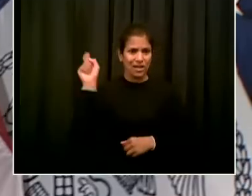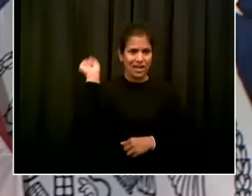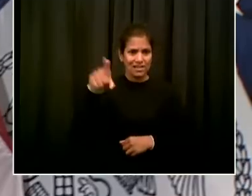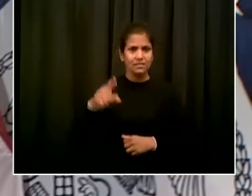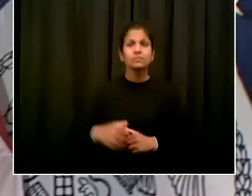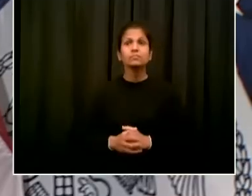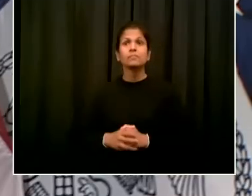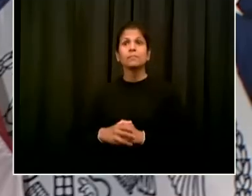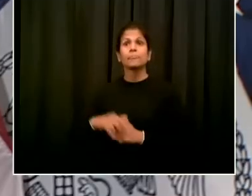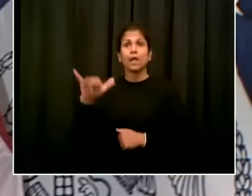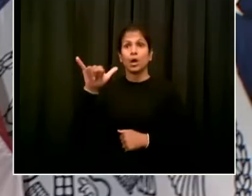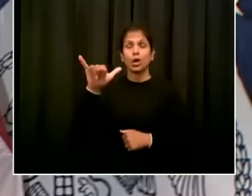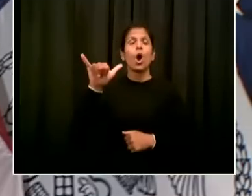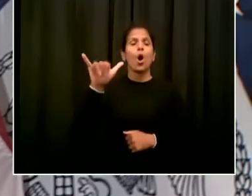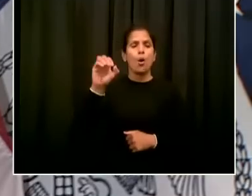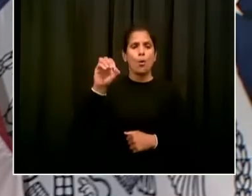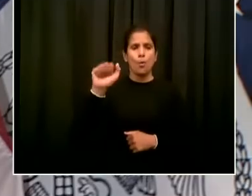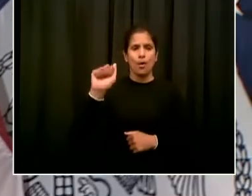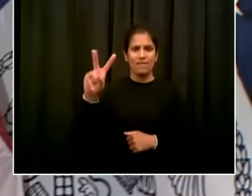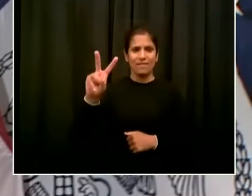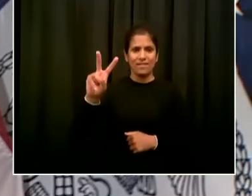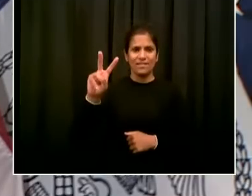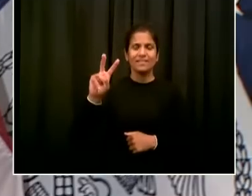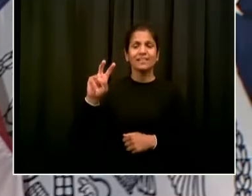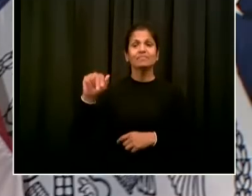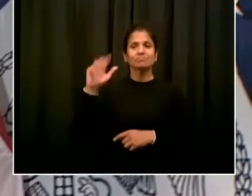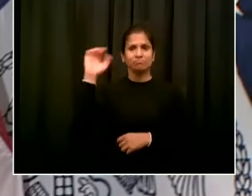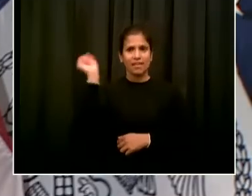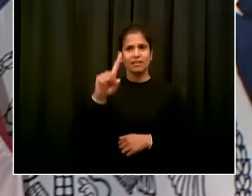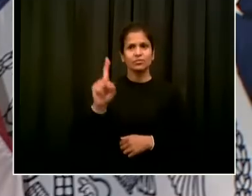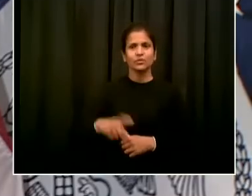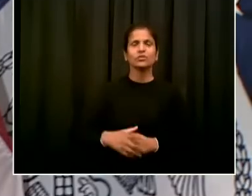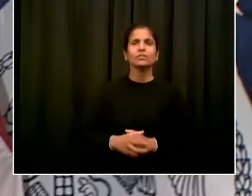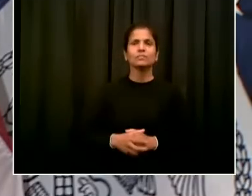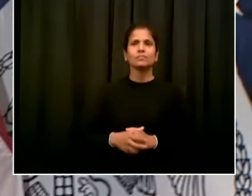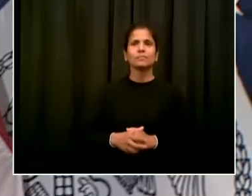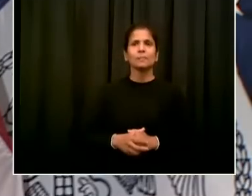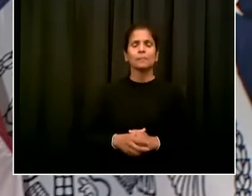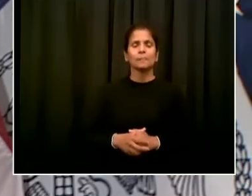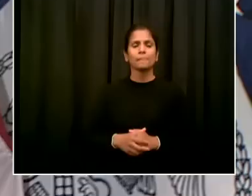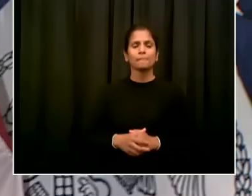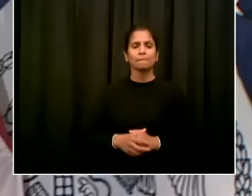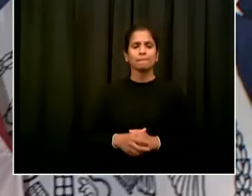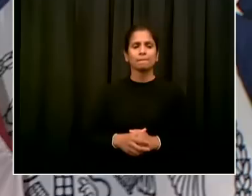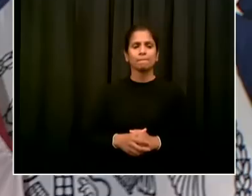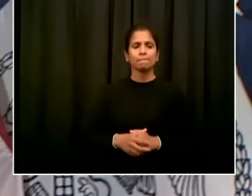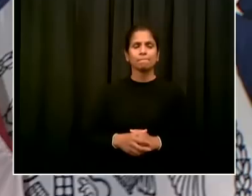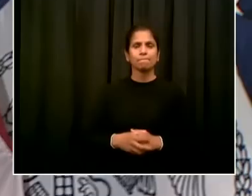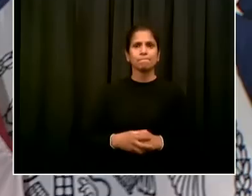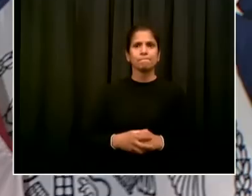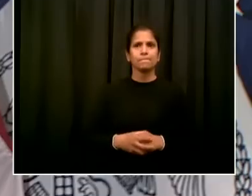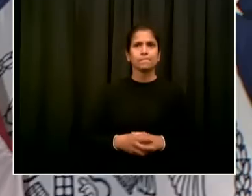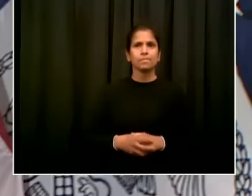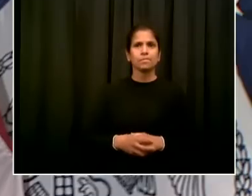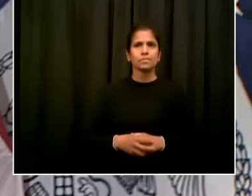Reporter: I WANTED TO ASK ABOUT THE ZIP CODES THAT WERE